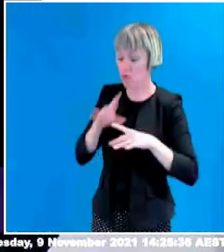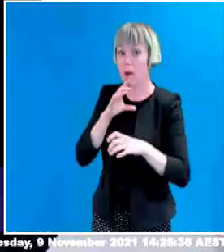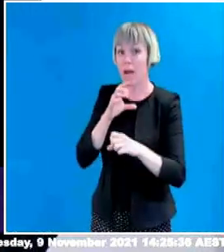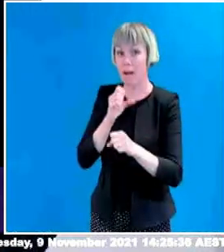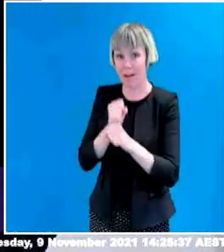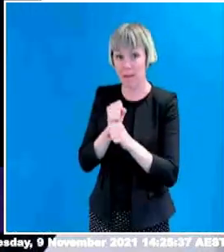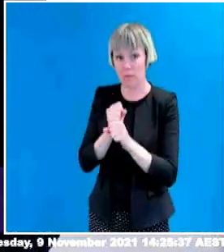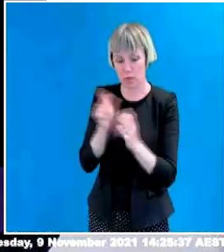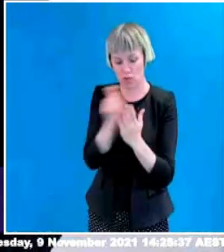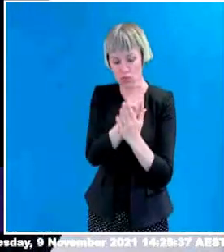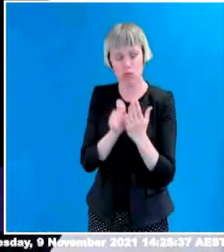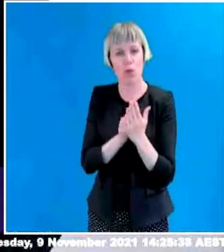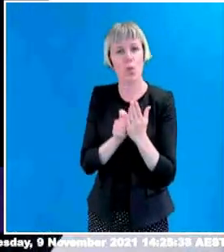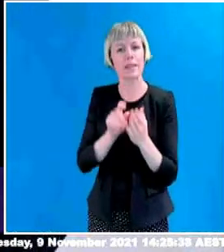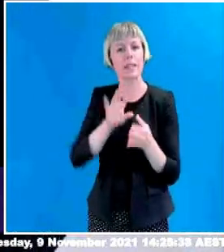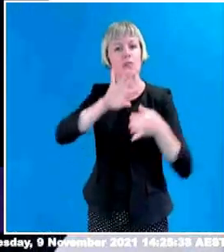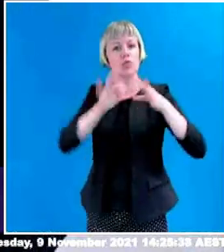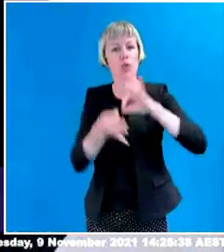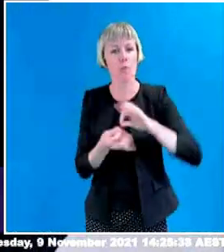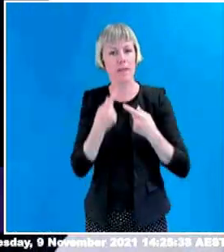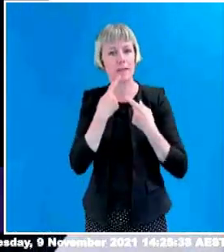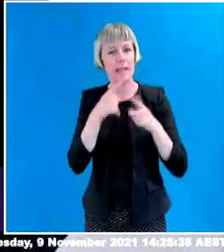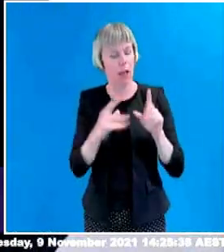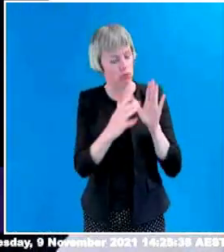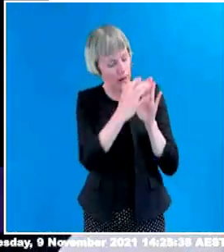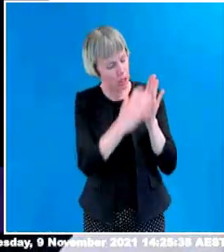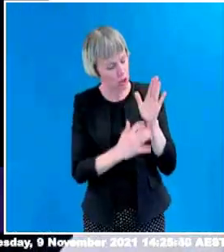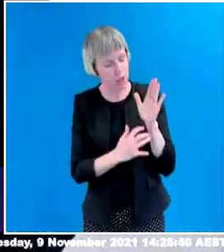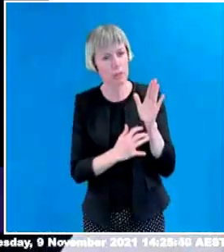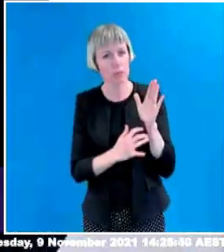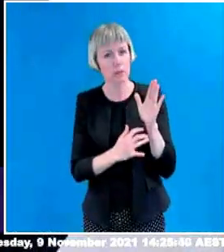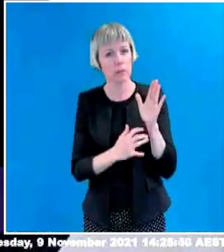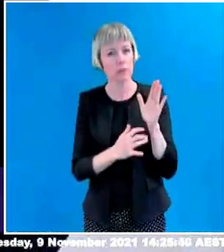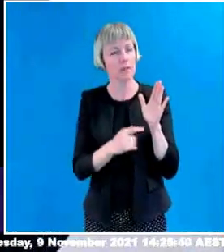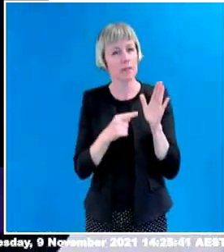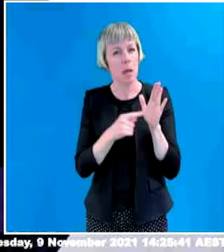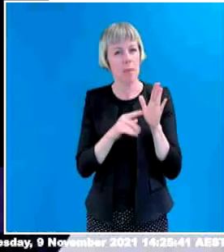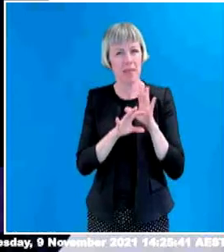for each state what it considers those limitations should be?